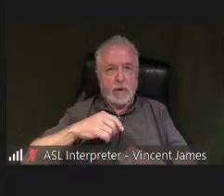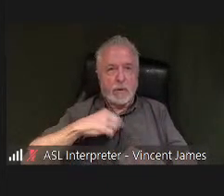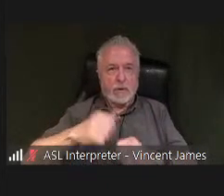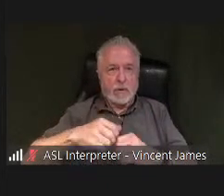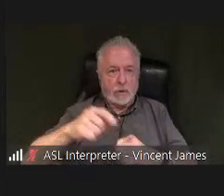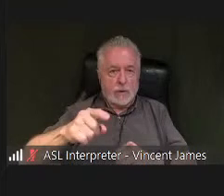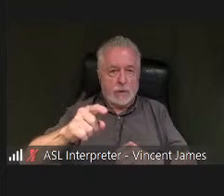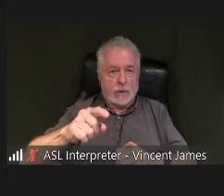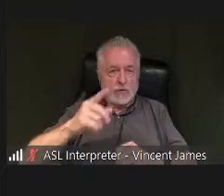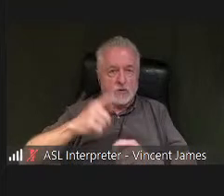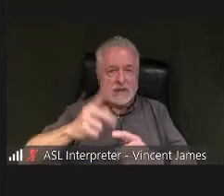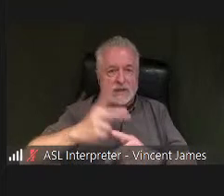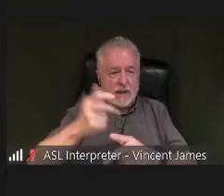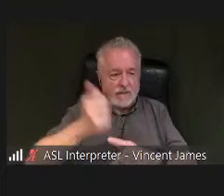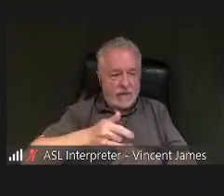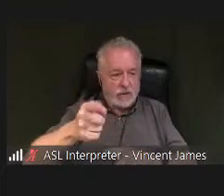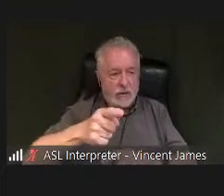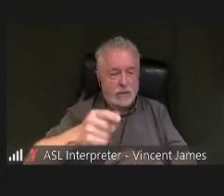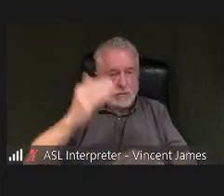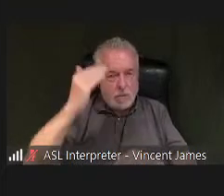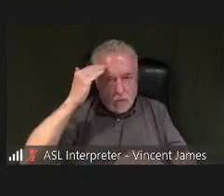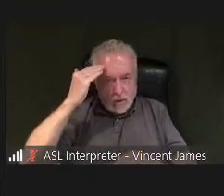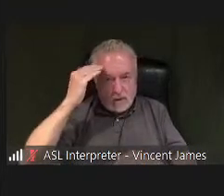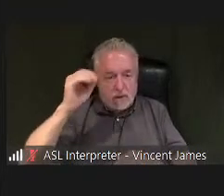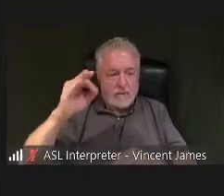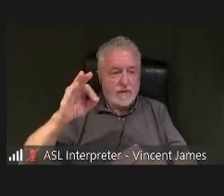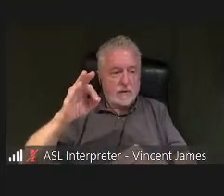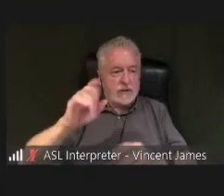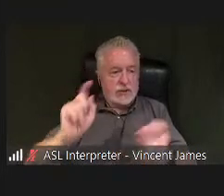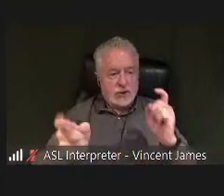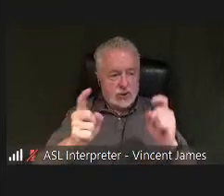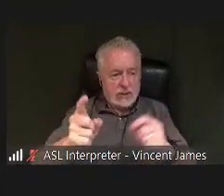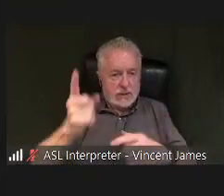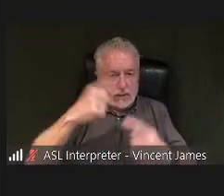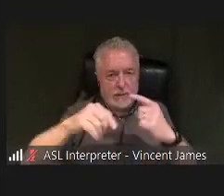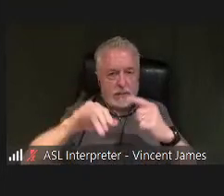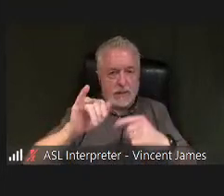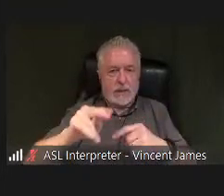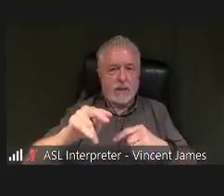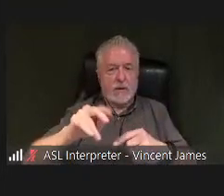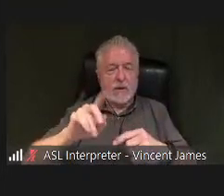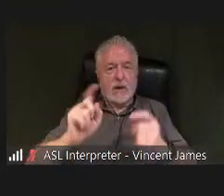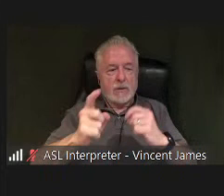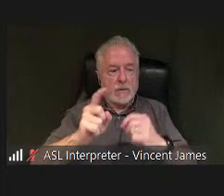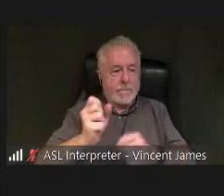We will try to keep everybody abreast as as the changes come in and those adjustments are being made.